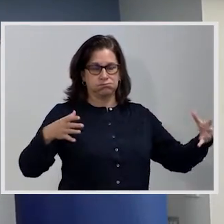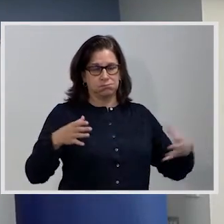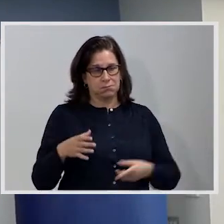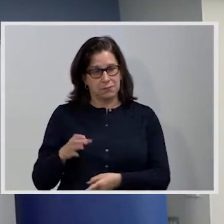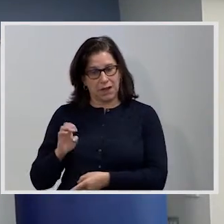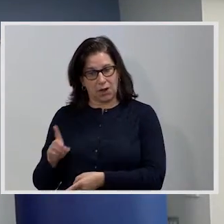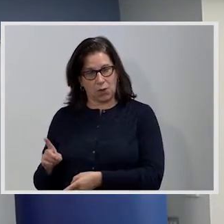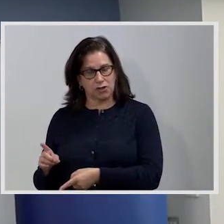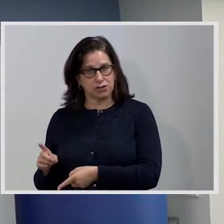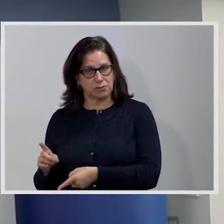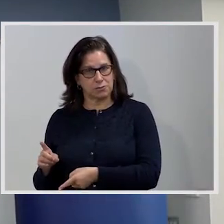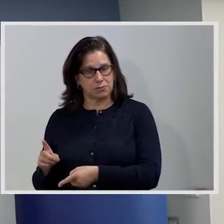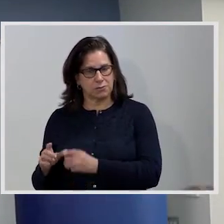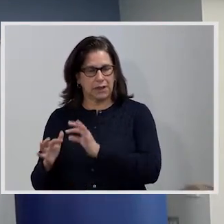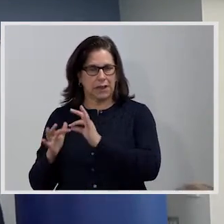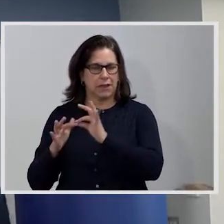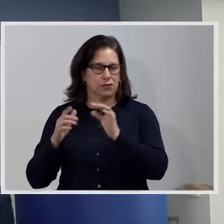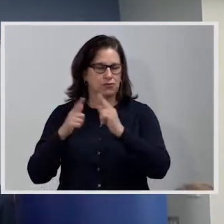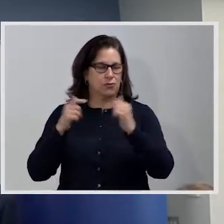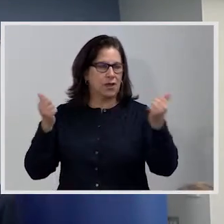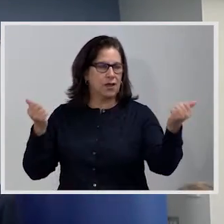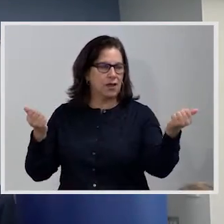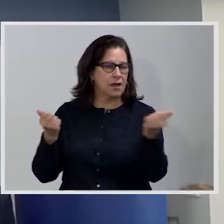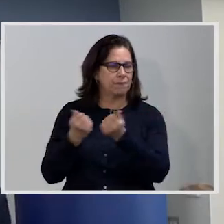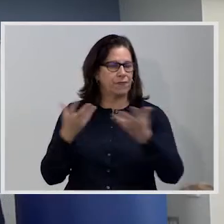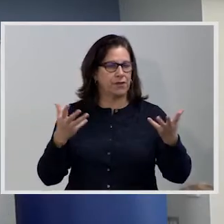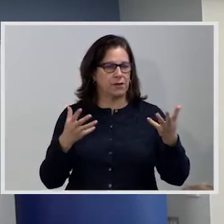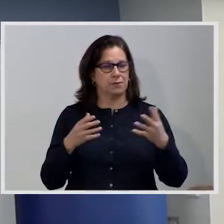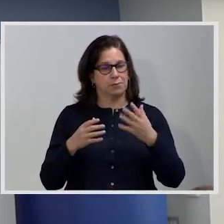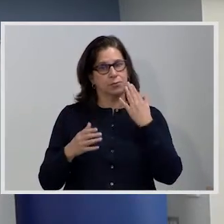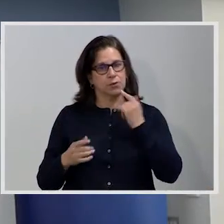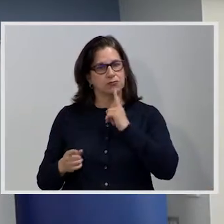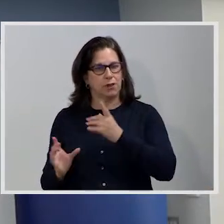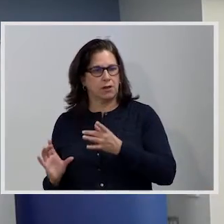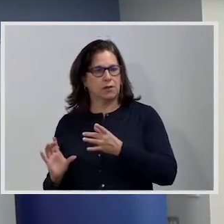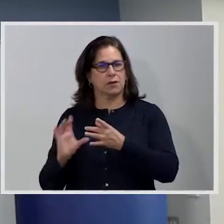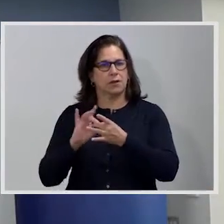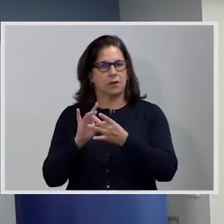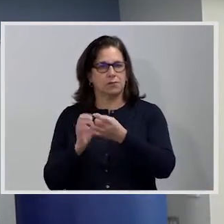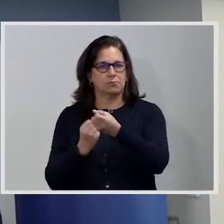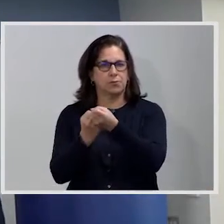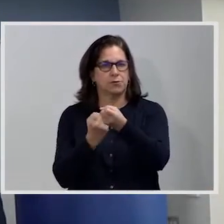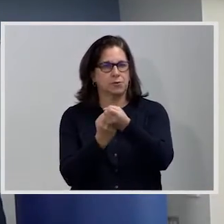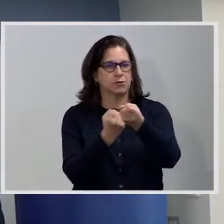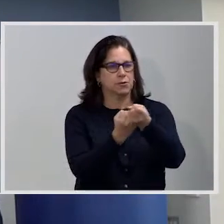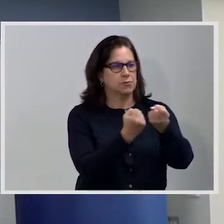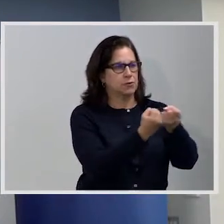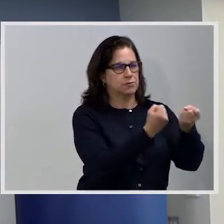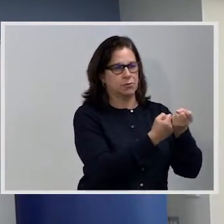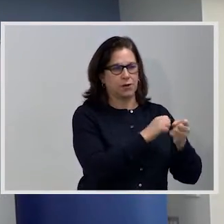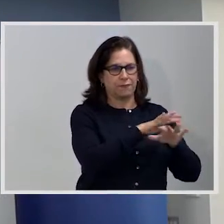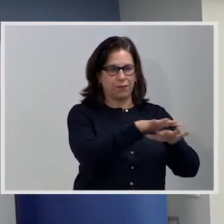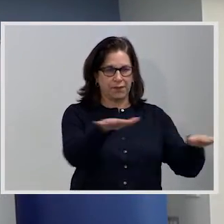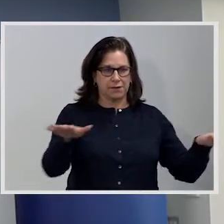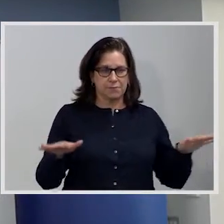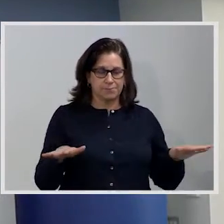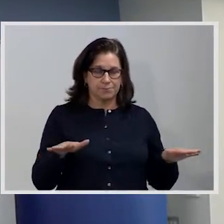SO AS YOU'RE GOING ABOUT THINKING ABOUT THIS, KNOW THAT AS HEAD OF THE EDUCATION CLUSTER, I KNOW THE IMPORTANCE.